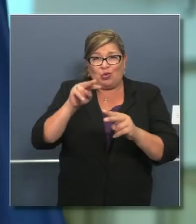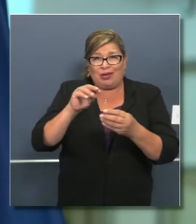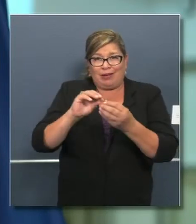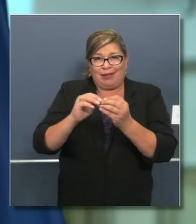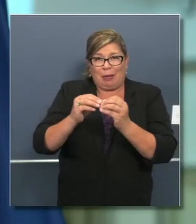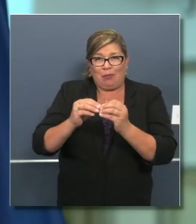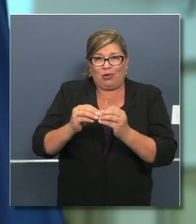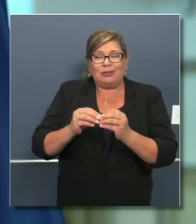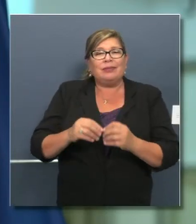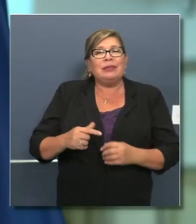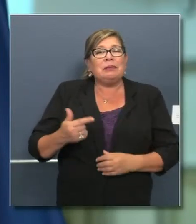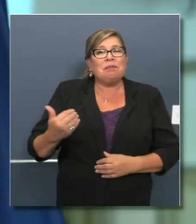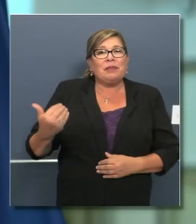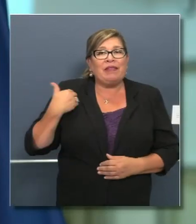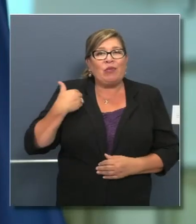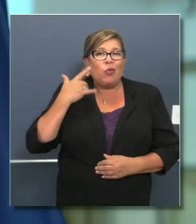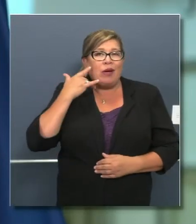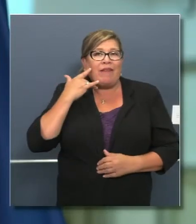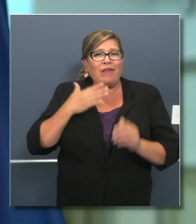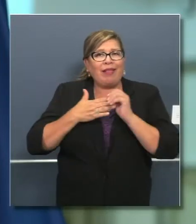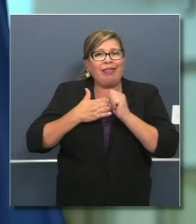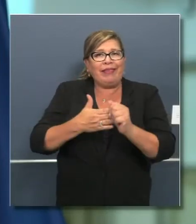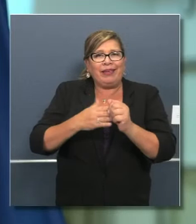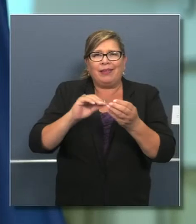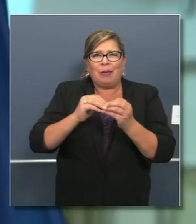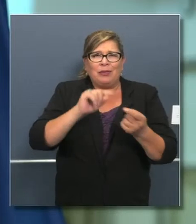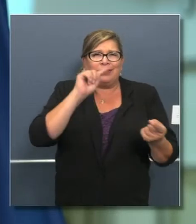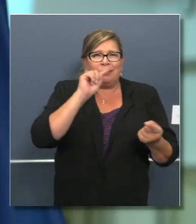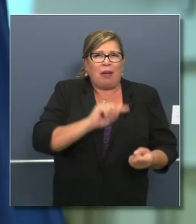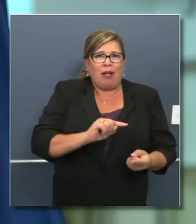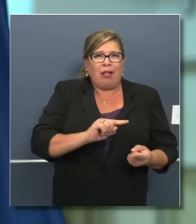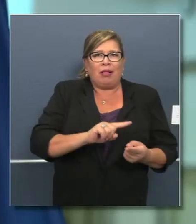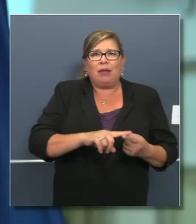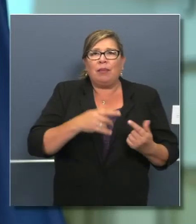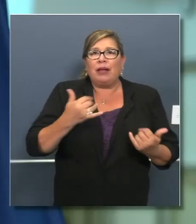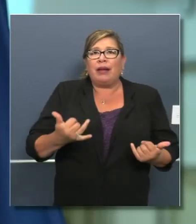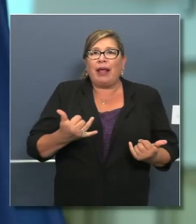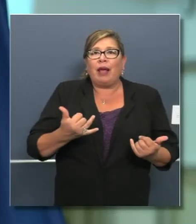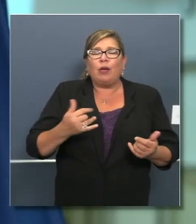kind of lost control so if you could address that and also do you think the president's refusal to